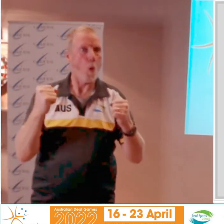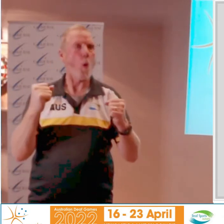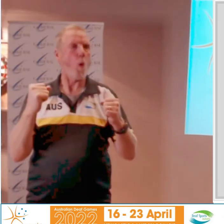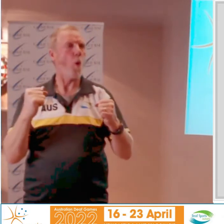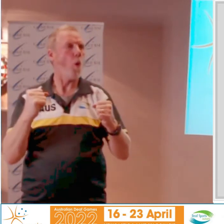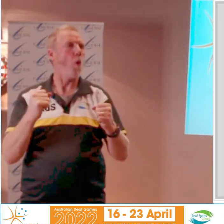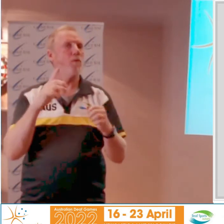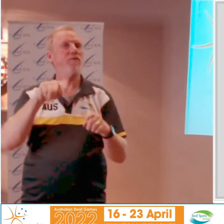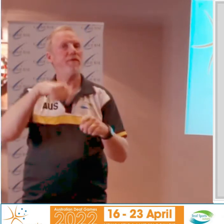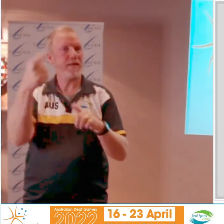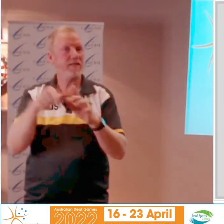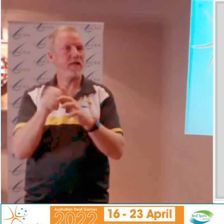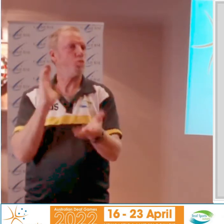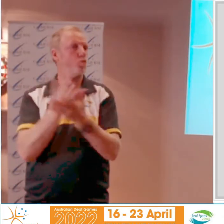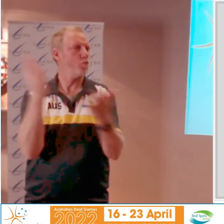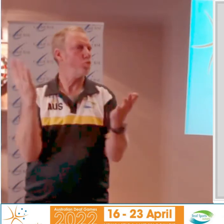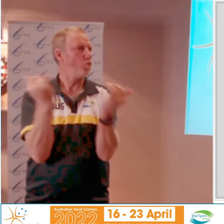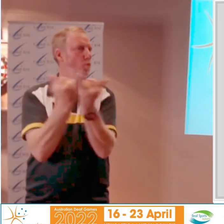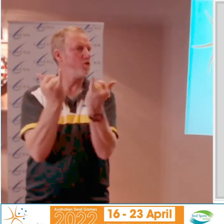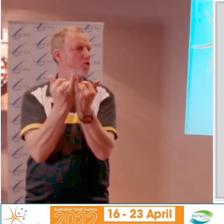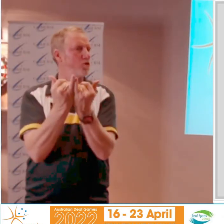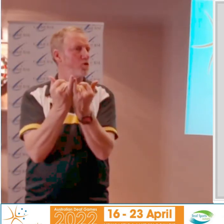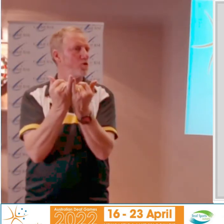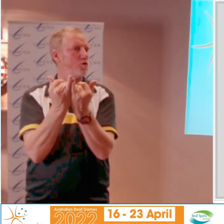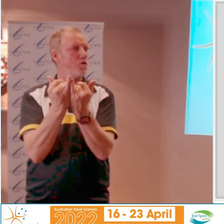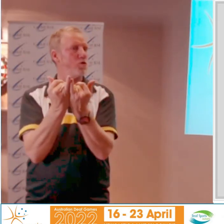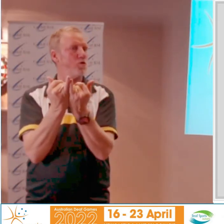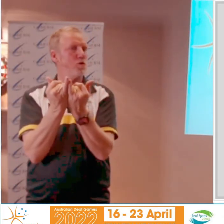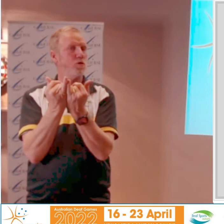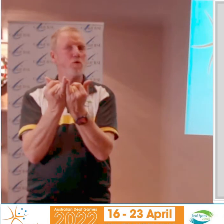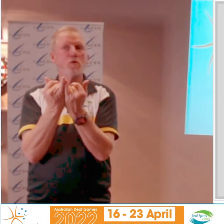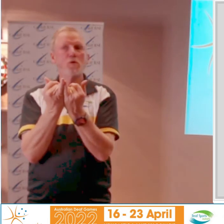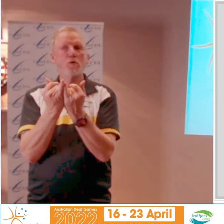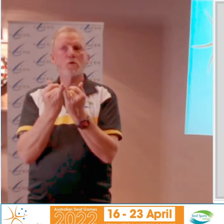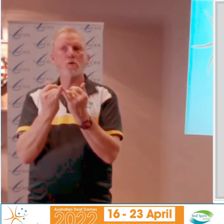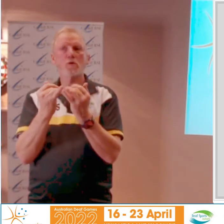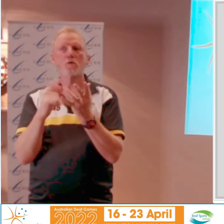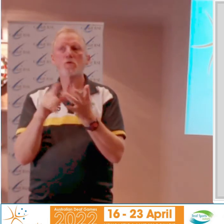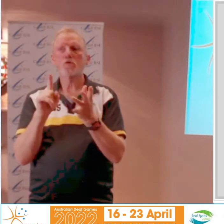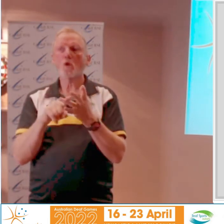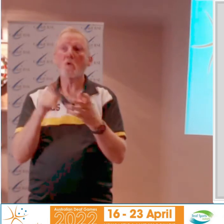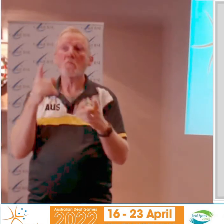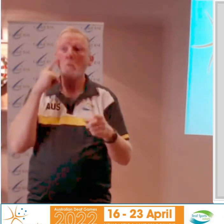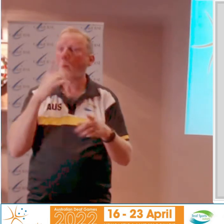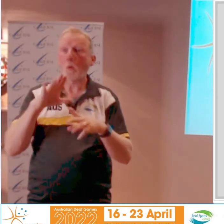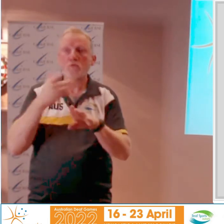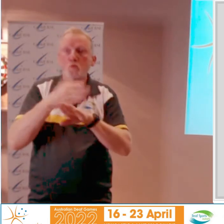if the interest is quite strong then at the next stage we'll make it part of competition